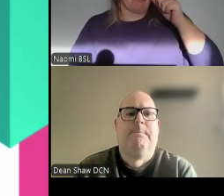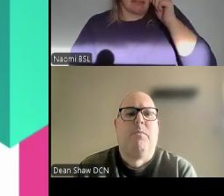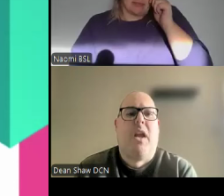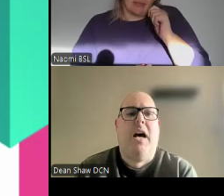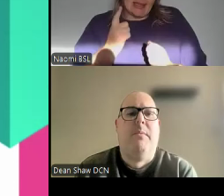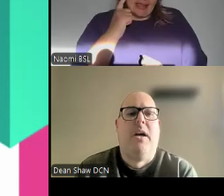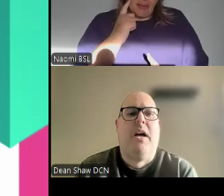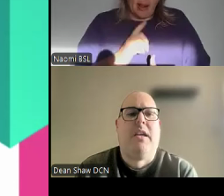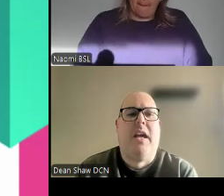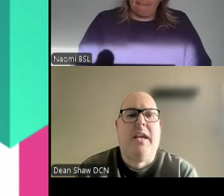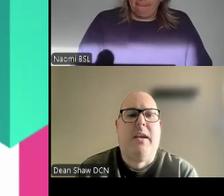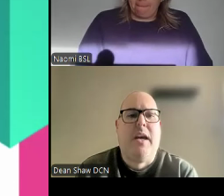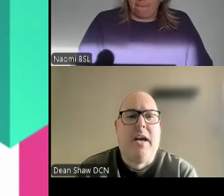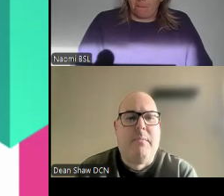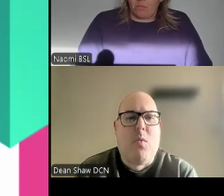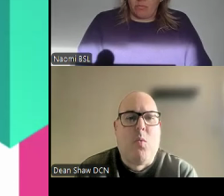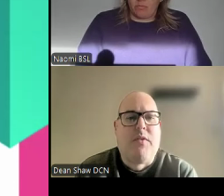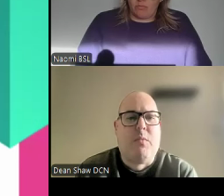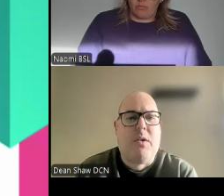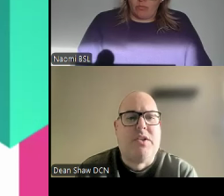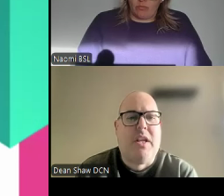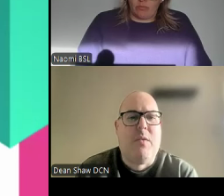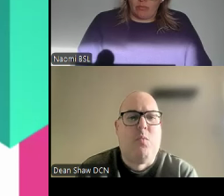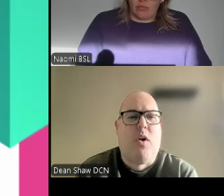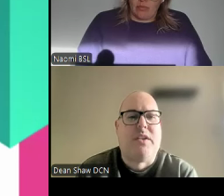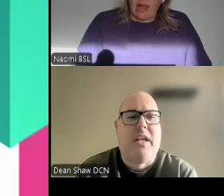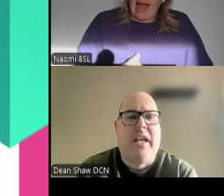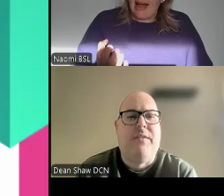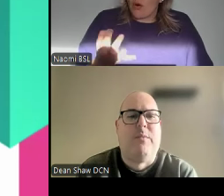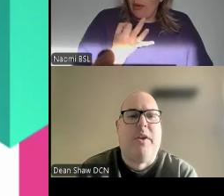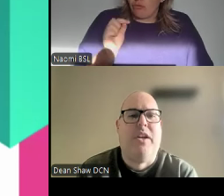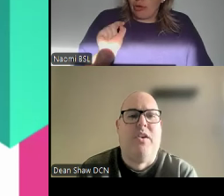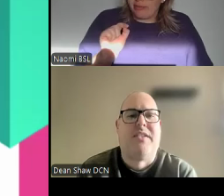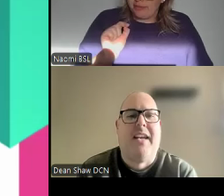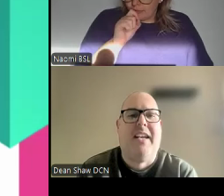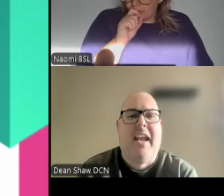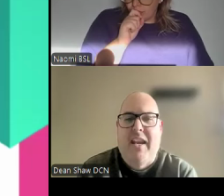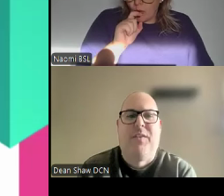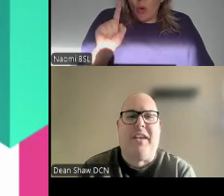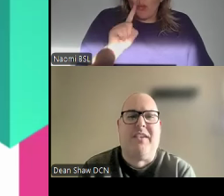Yes. -Okay. We've got one question here. What if we're not selling anything?